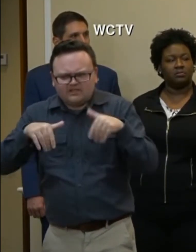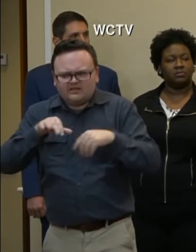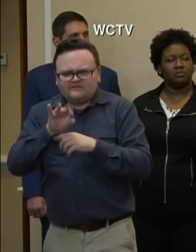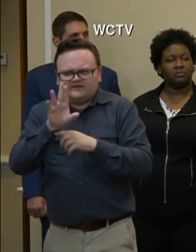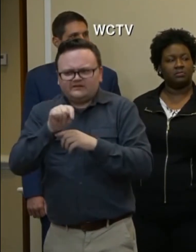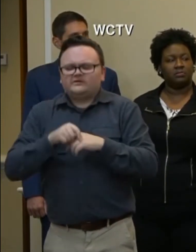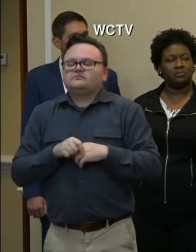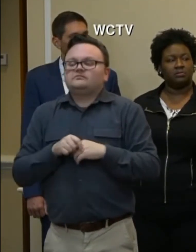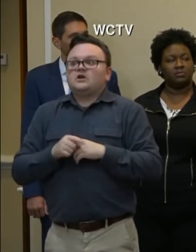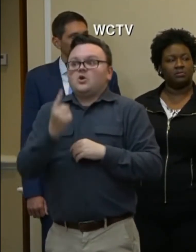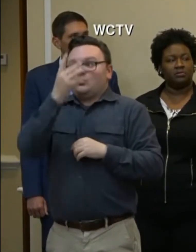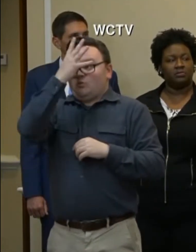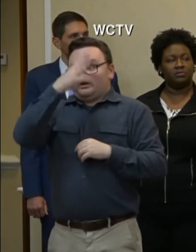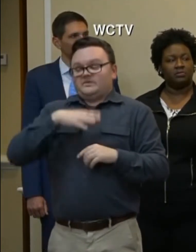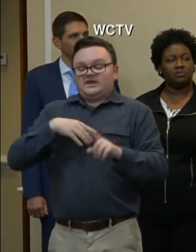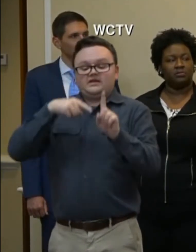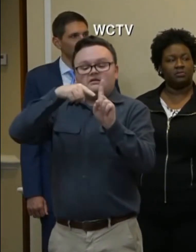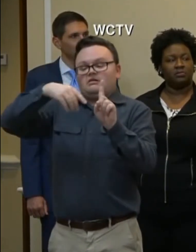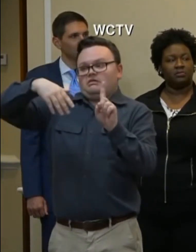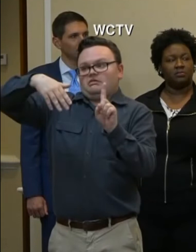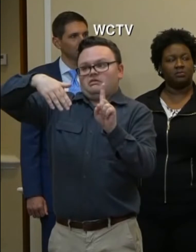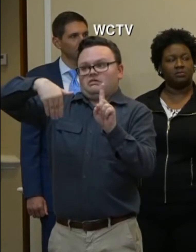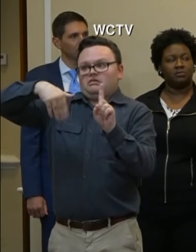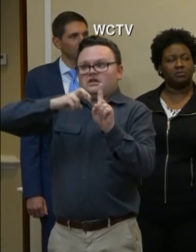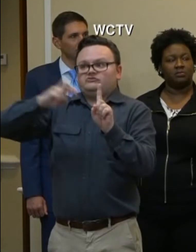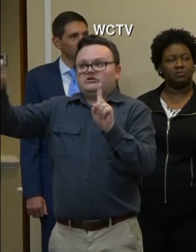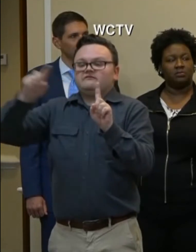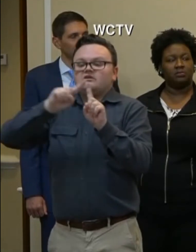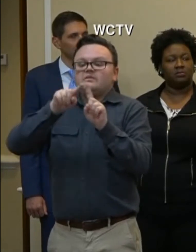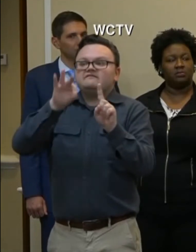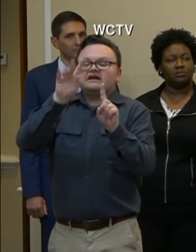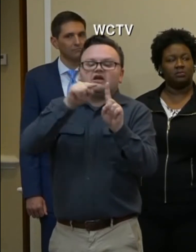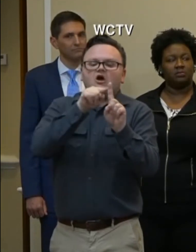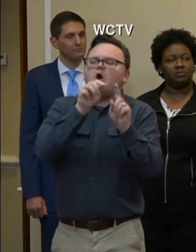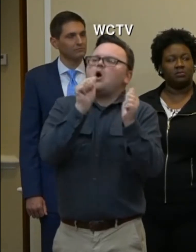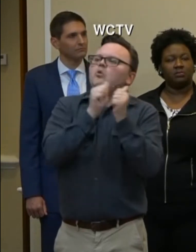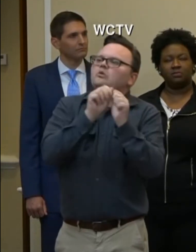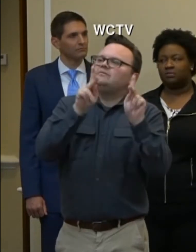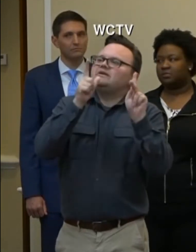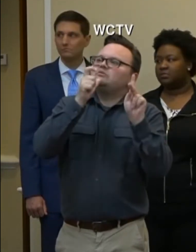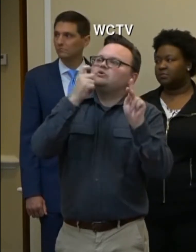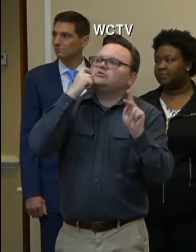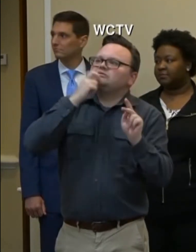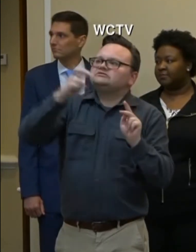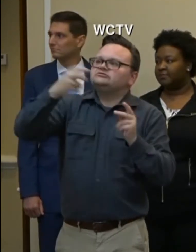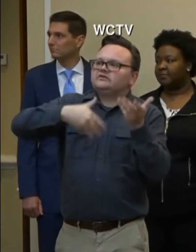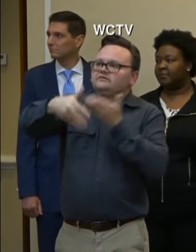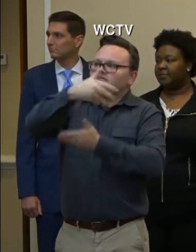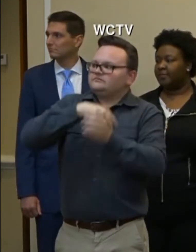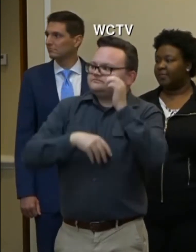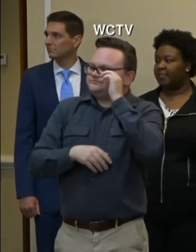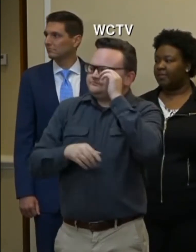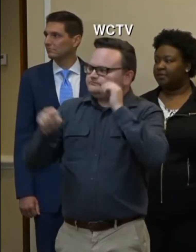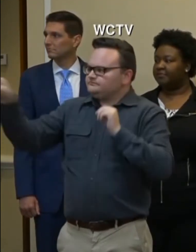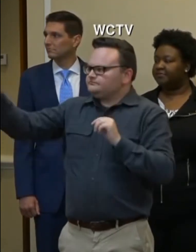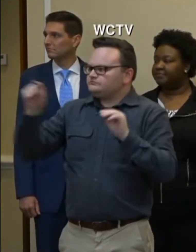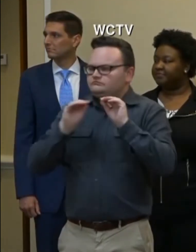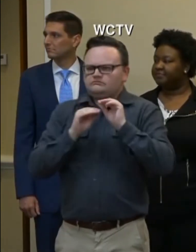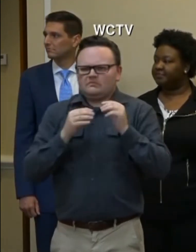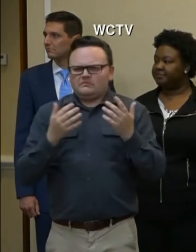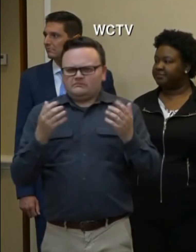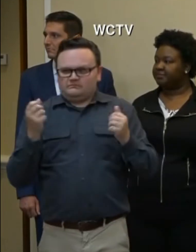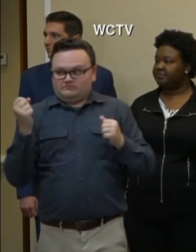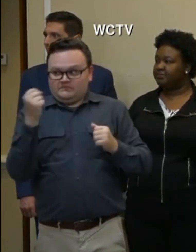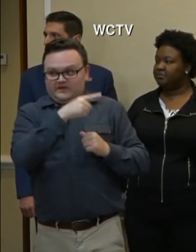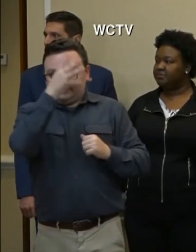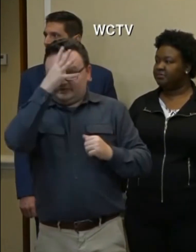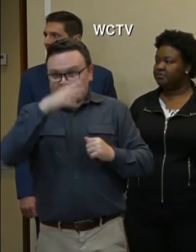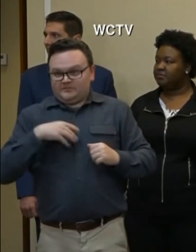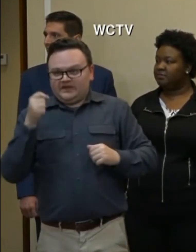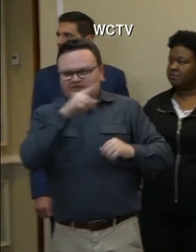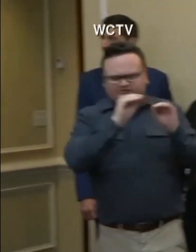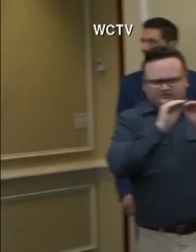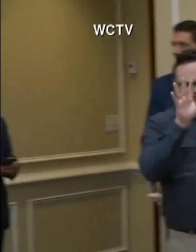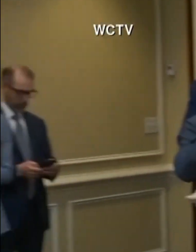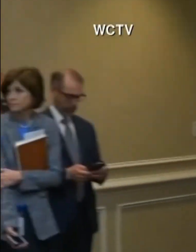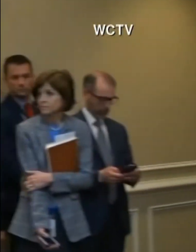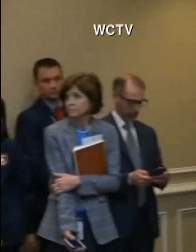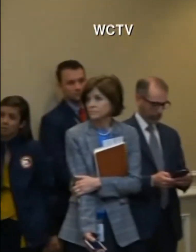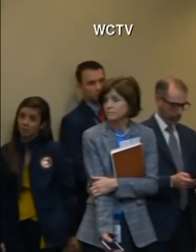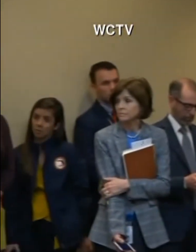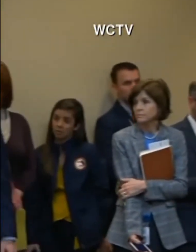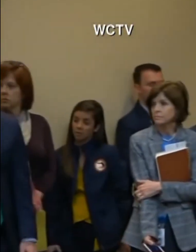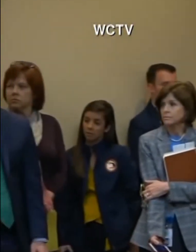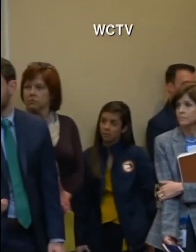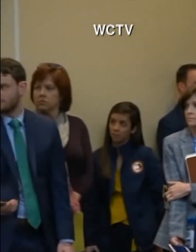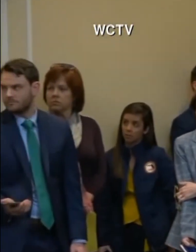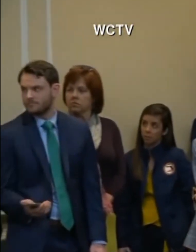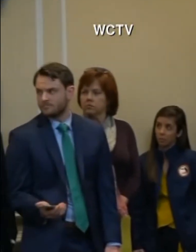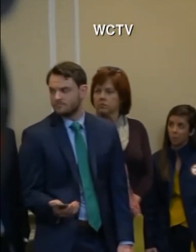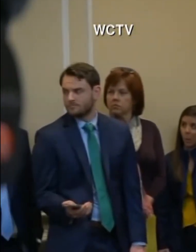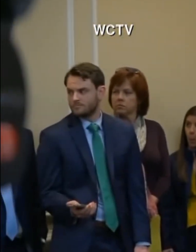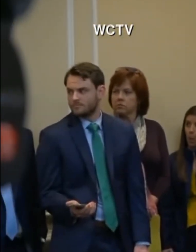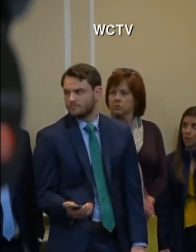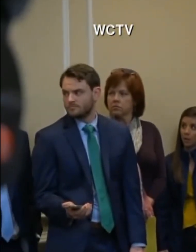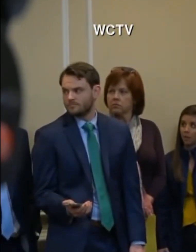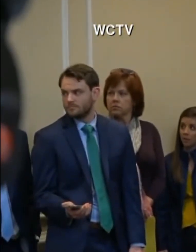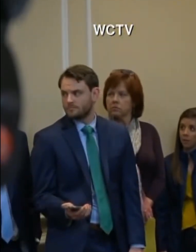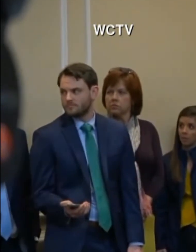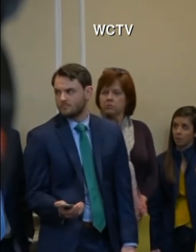they were able to determine contacts with people who had been traveling for